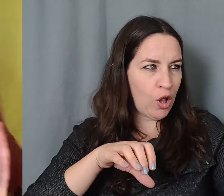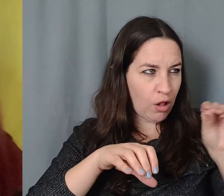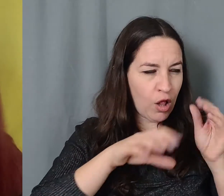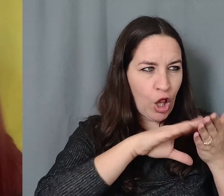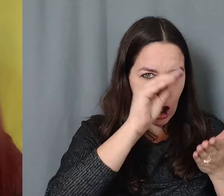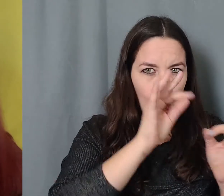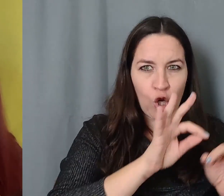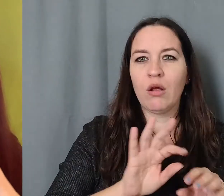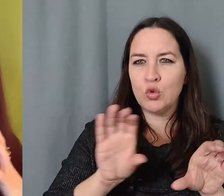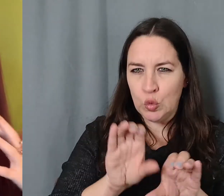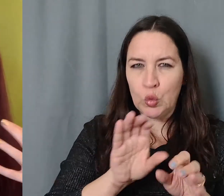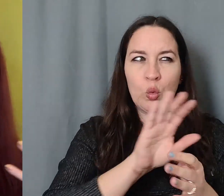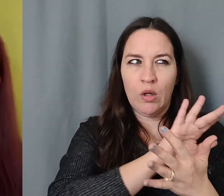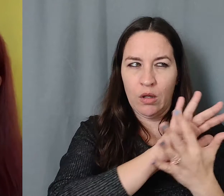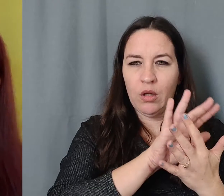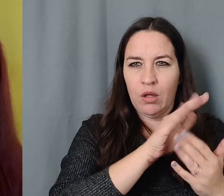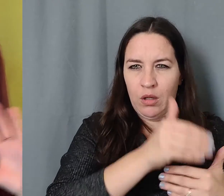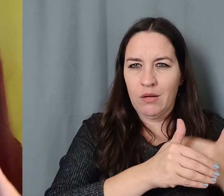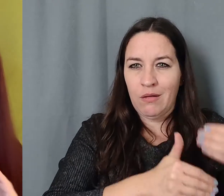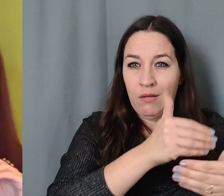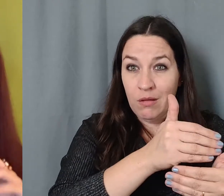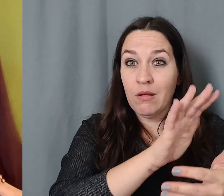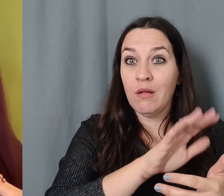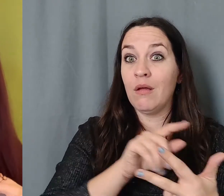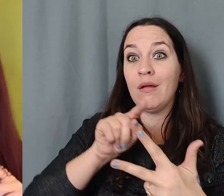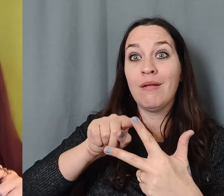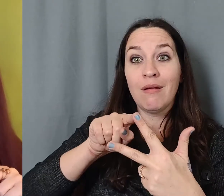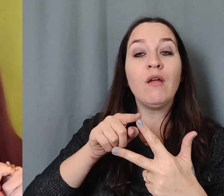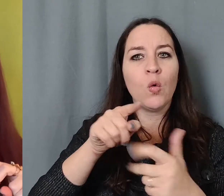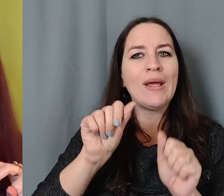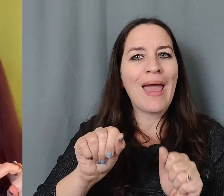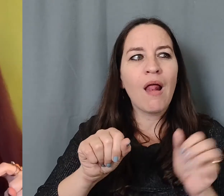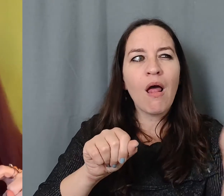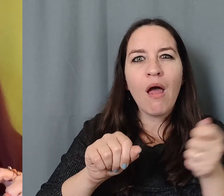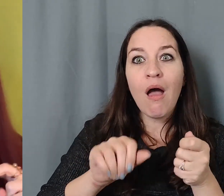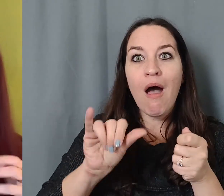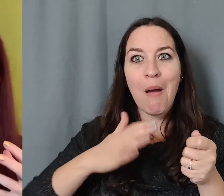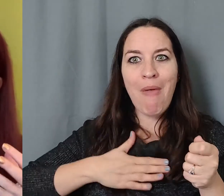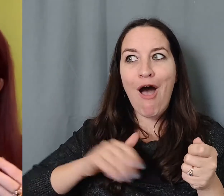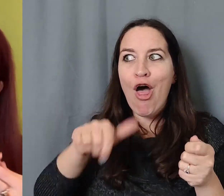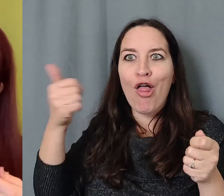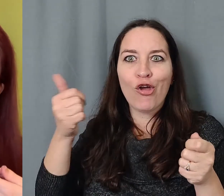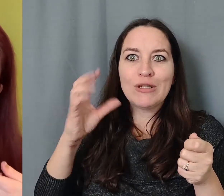When you get into more intermediate stages, you might start blending different things. You might be an expert at something else and you start bringing that into